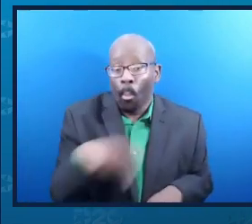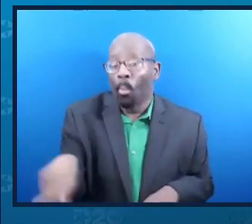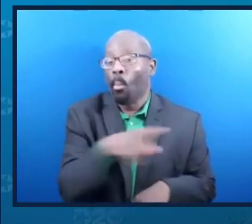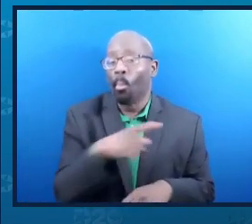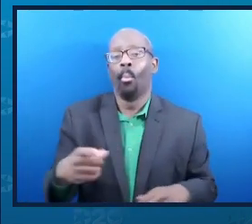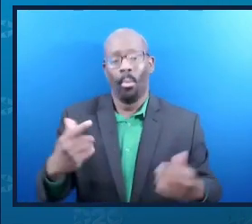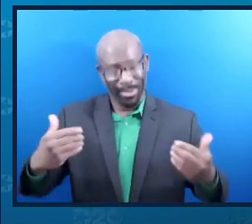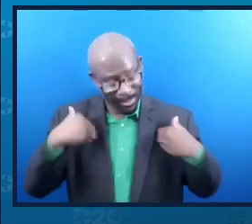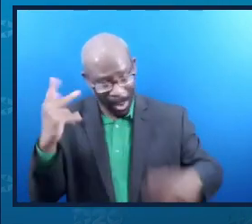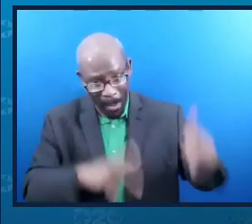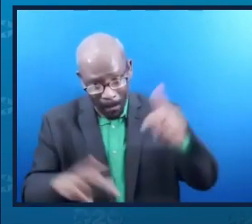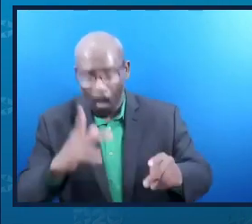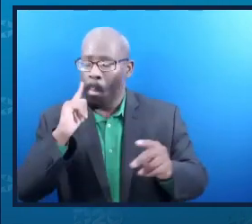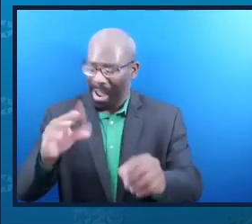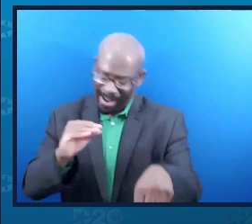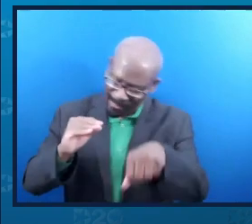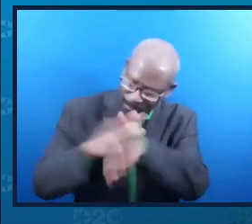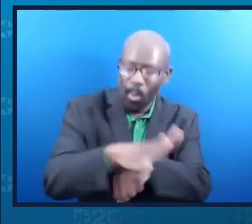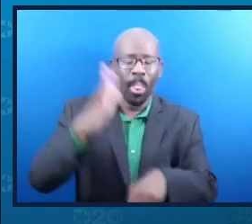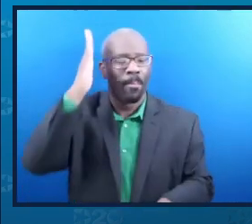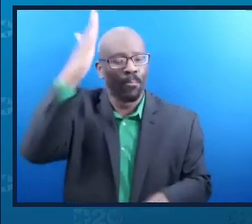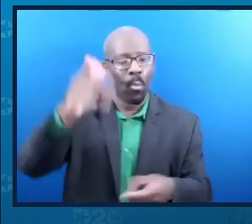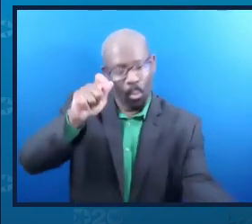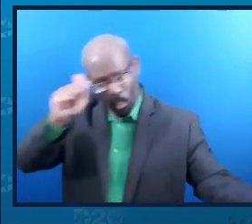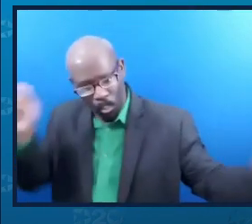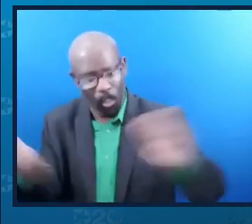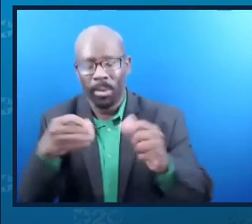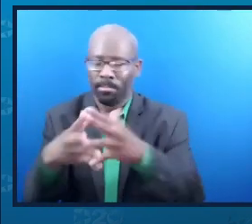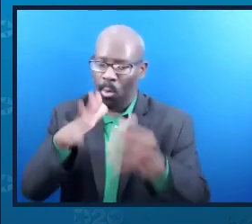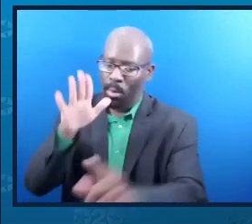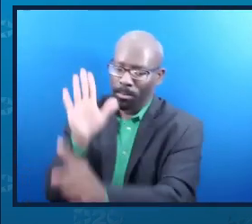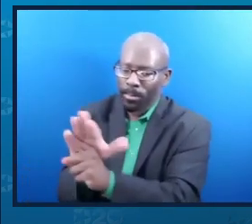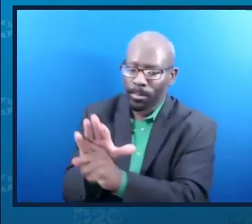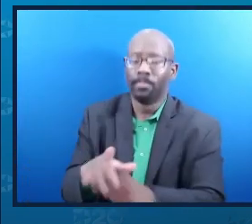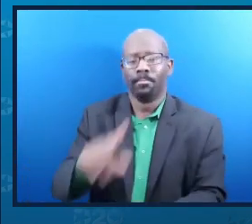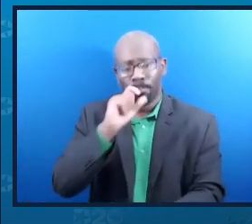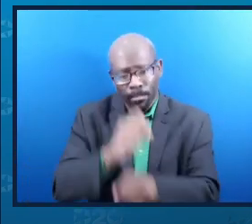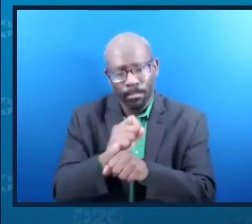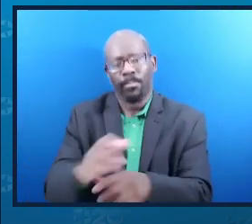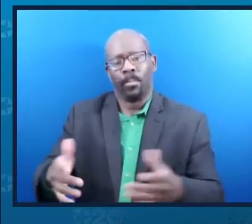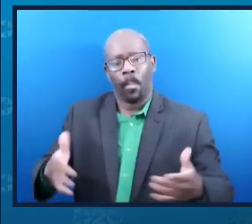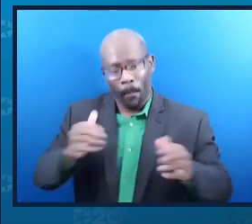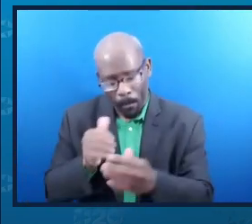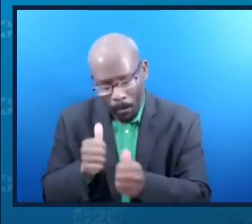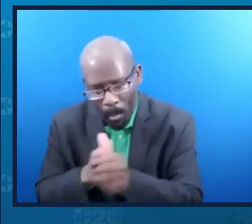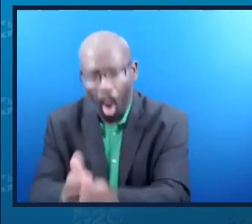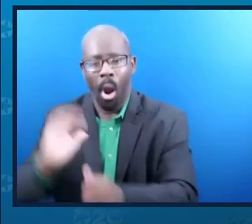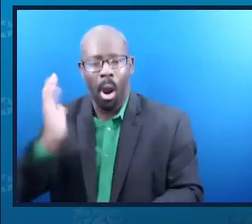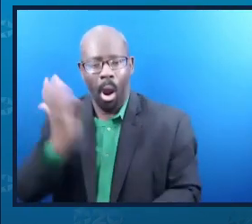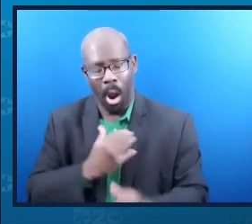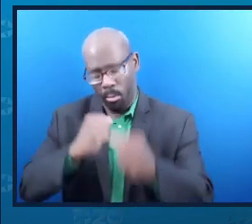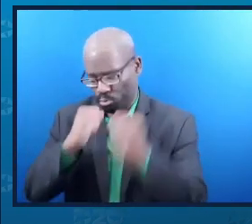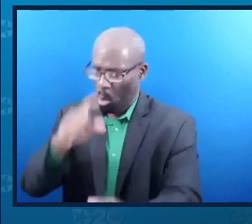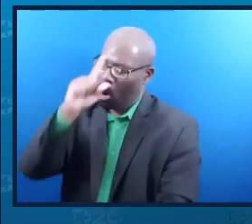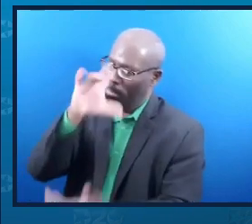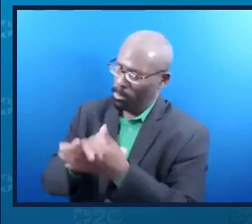OR NOT AMERICA BECOMES THE COUNTRY THAT FULLY LIVES UP TO